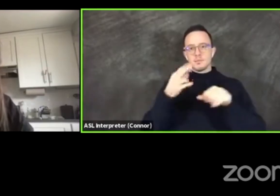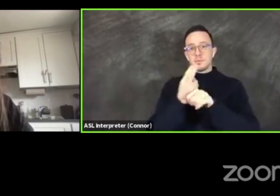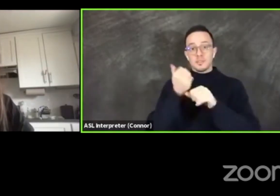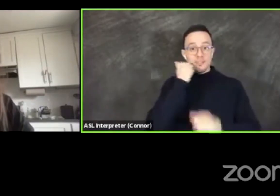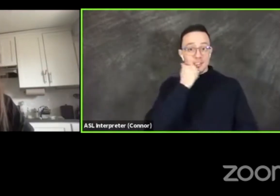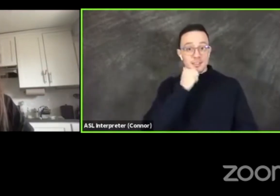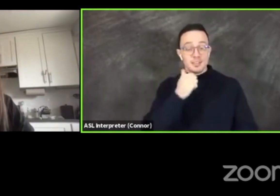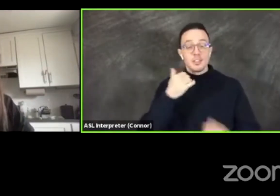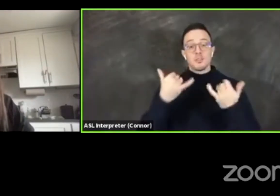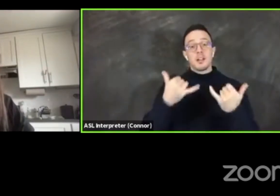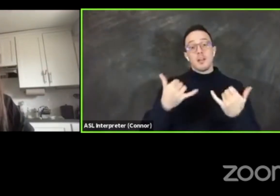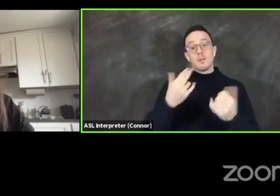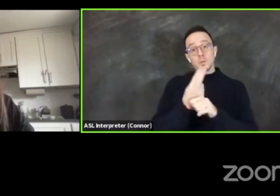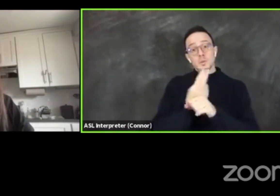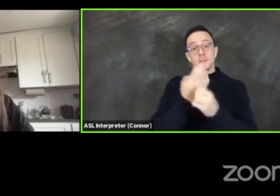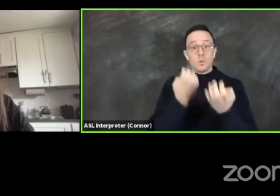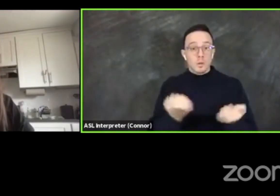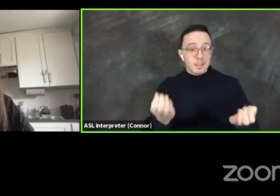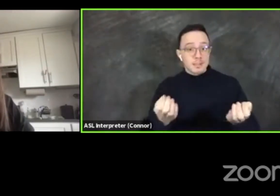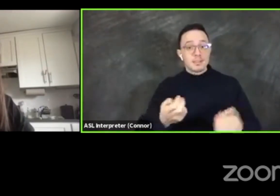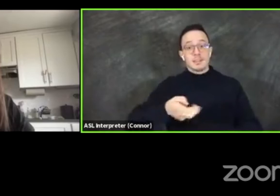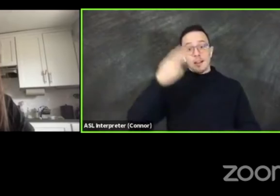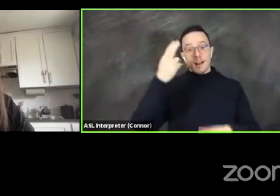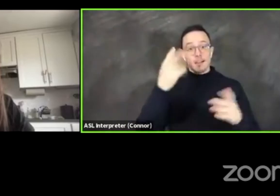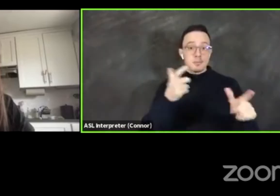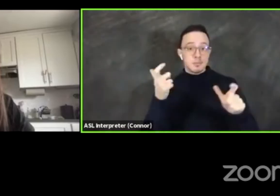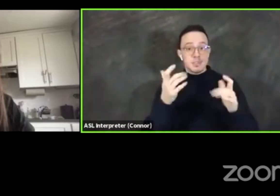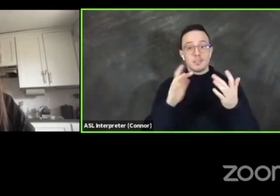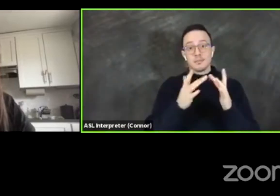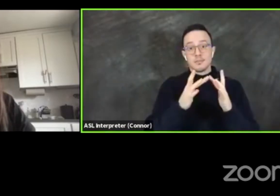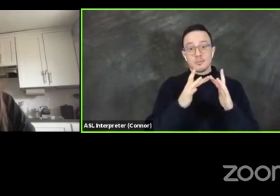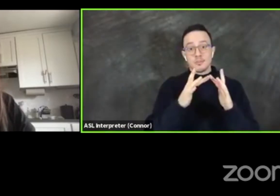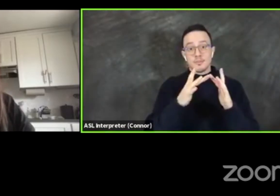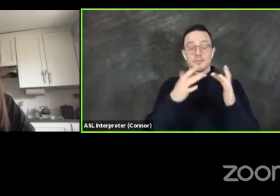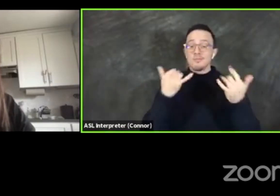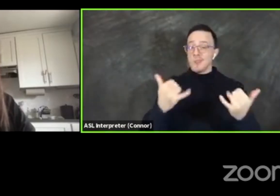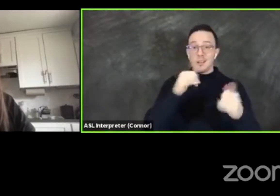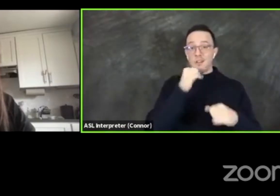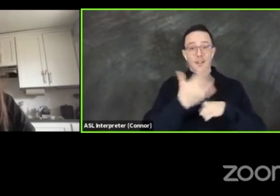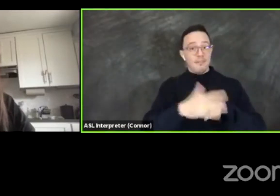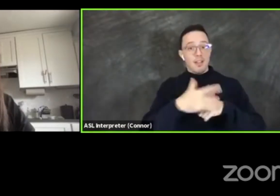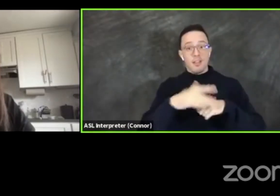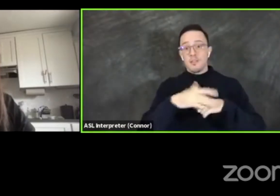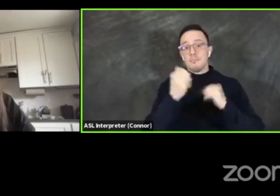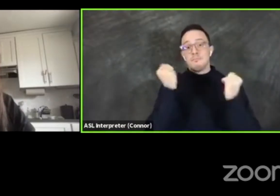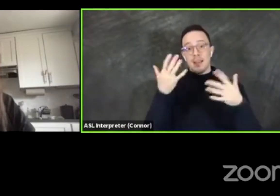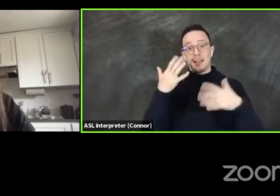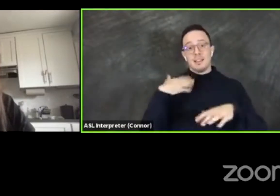AND HIGH SPEED INTERNET NOT AVAILABLE IN MANY INDIGENOUS COMMUNITIES THAT AT TIMES LEAVE SIGNIFICANT CARBON FOOTPRINTS